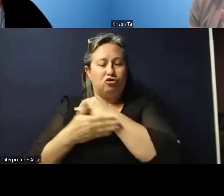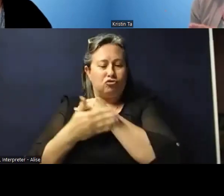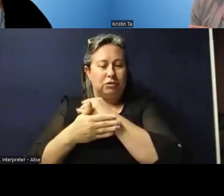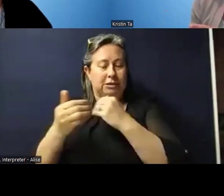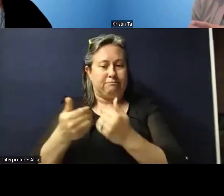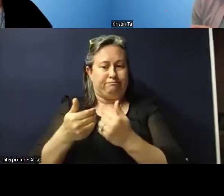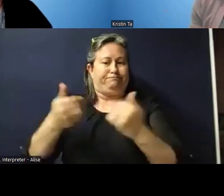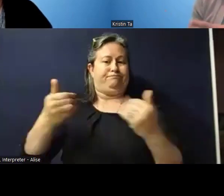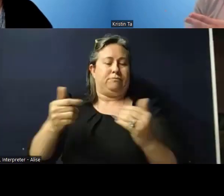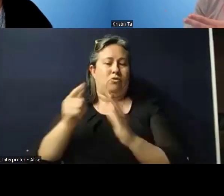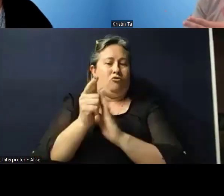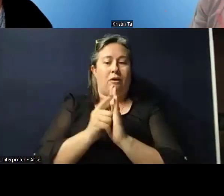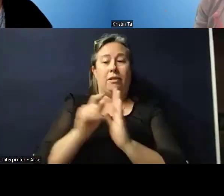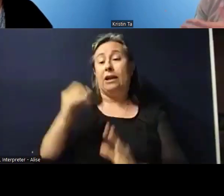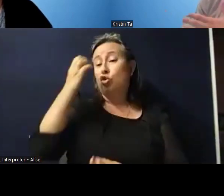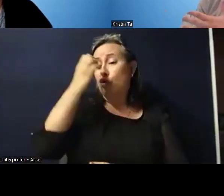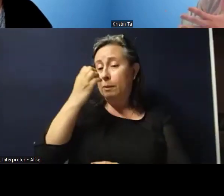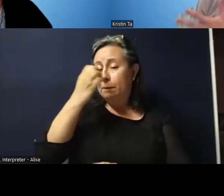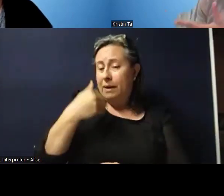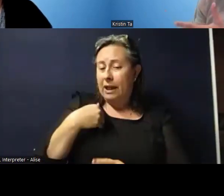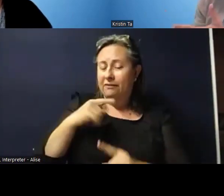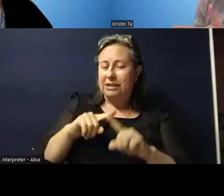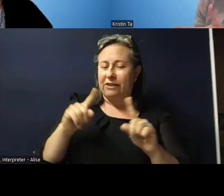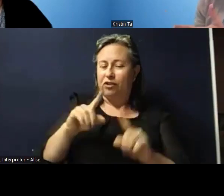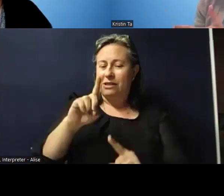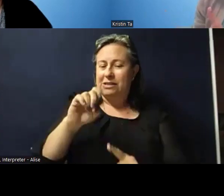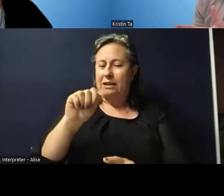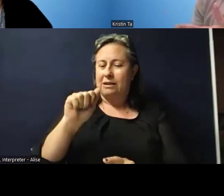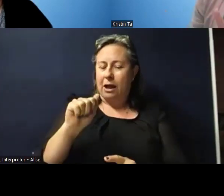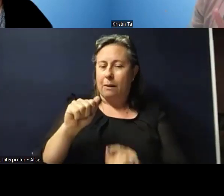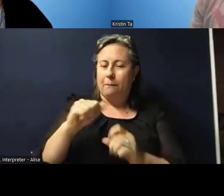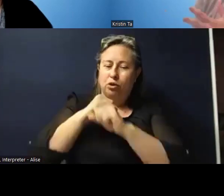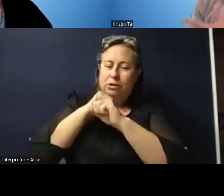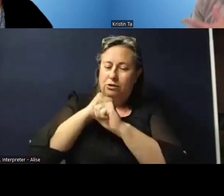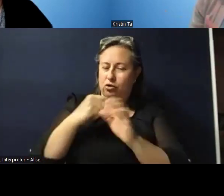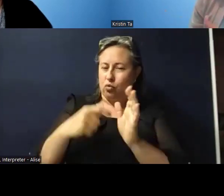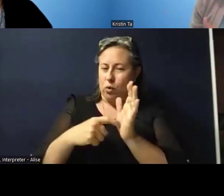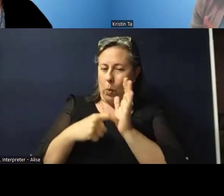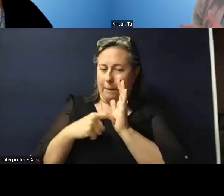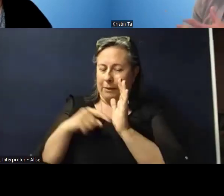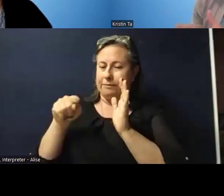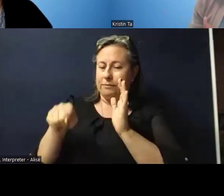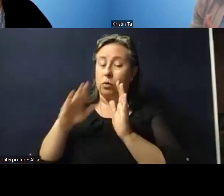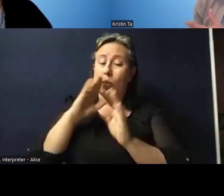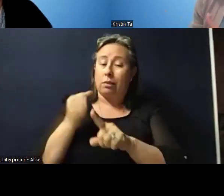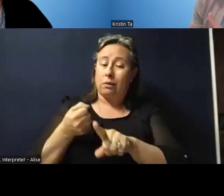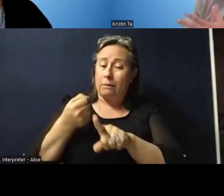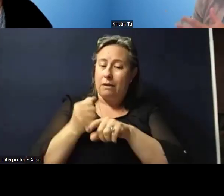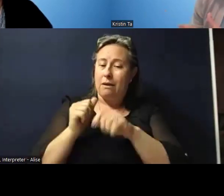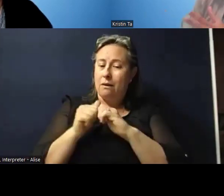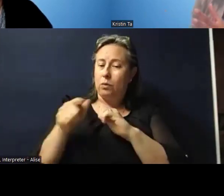For example, in Europe there are some different data protection requirements, and that is going to impact how you set up your agreements